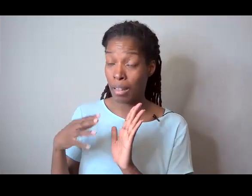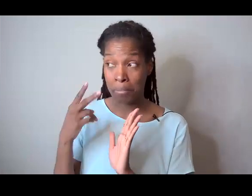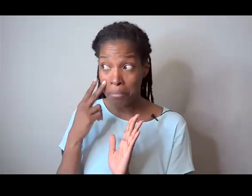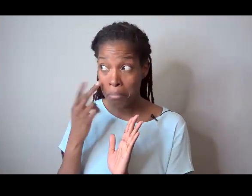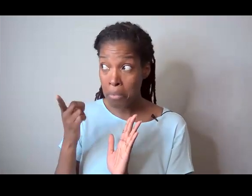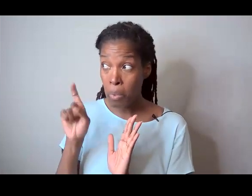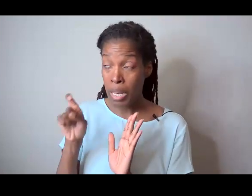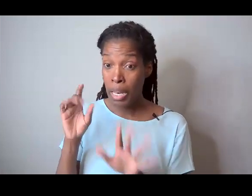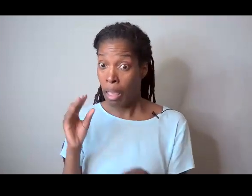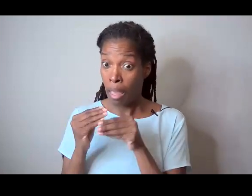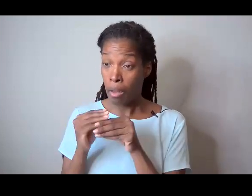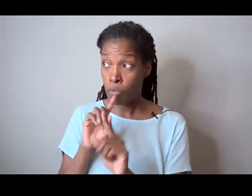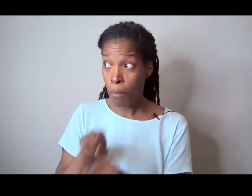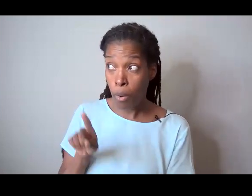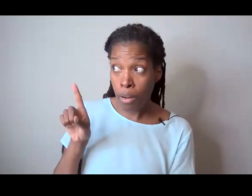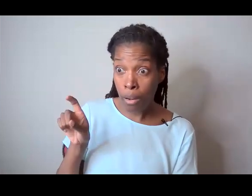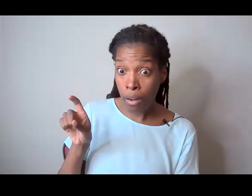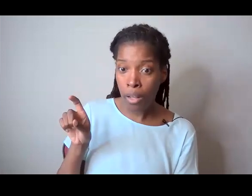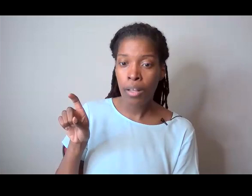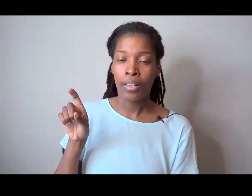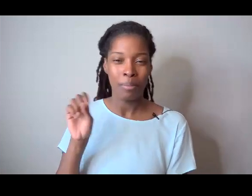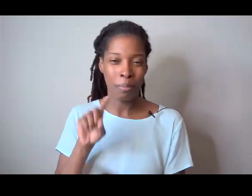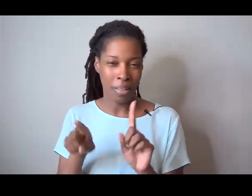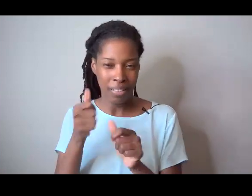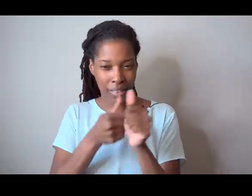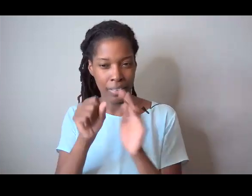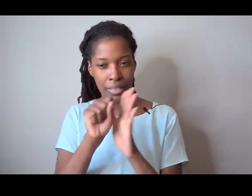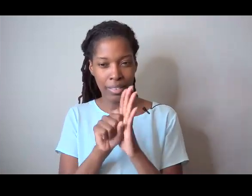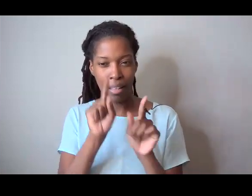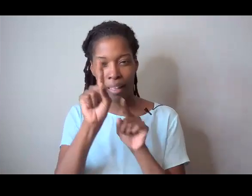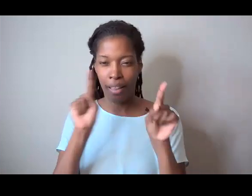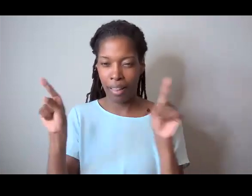but since there are so many differences from state to state, I can't speak to all of them, but we'll